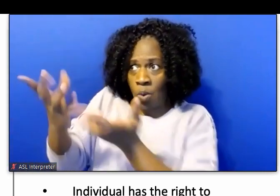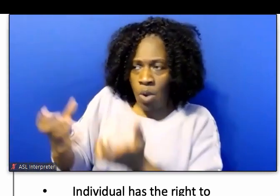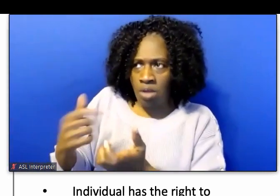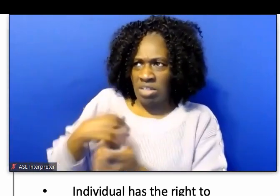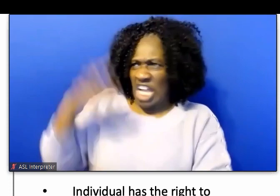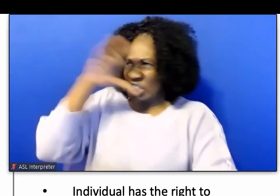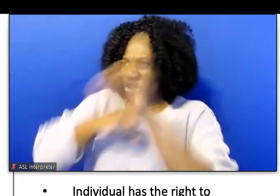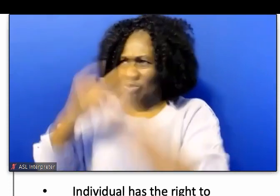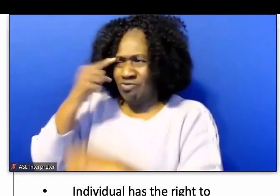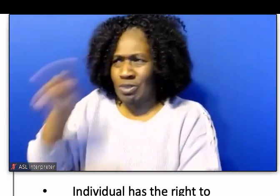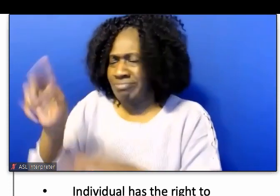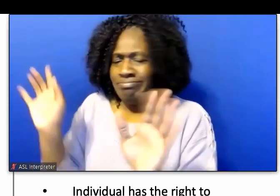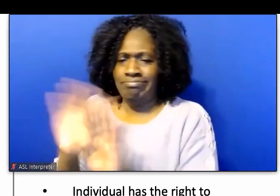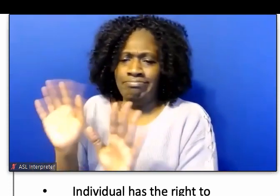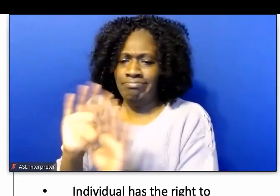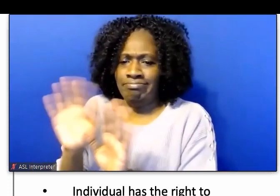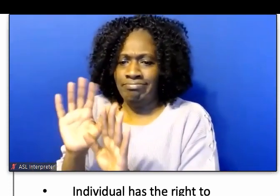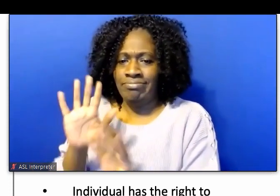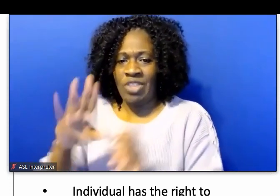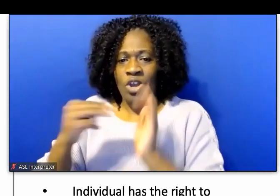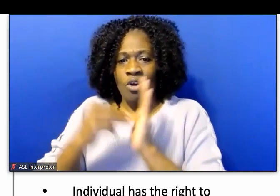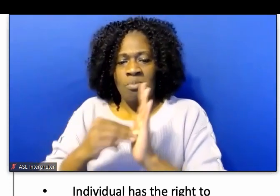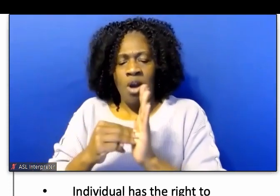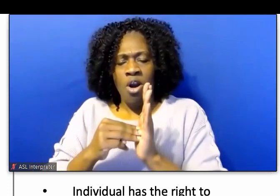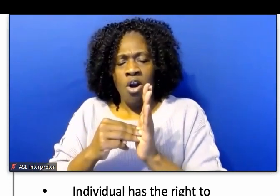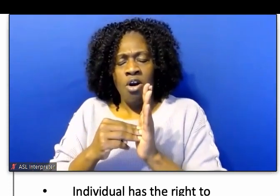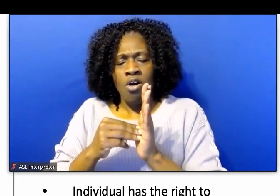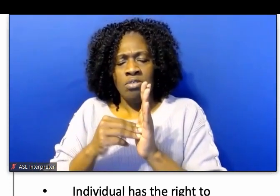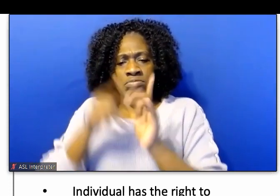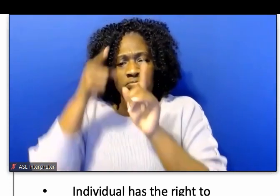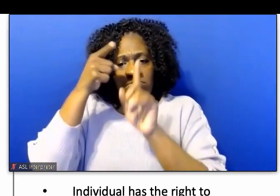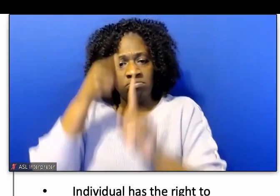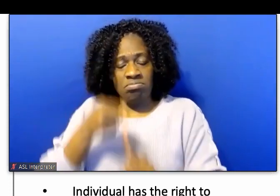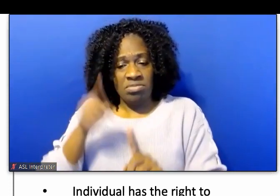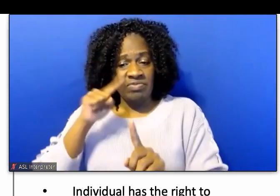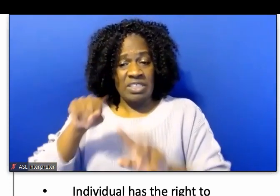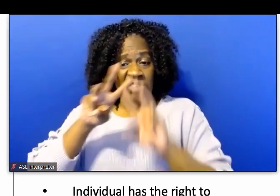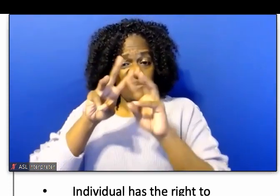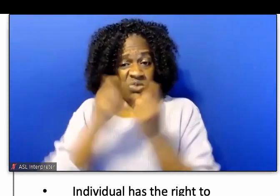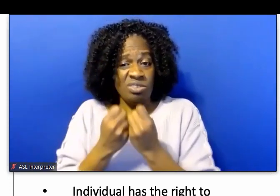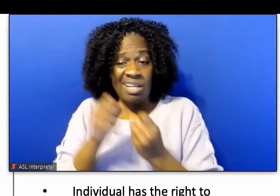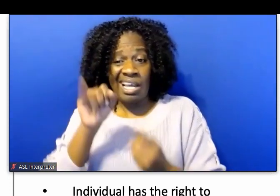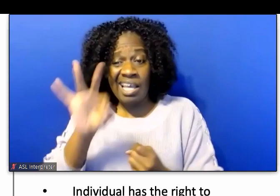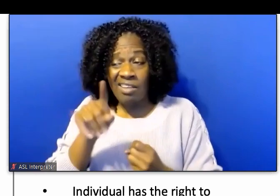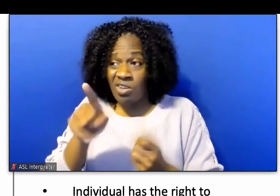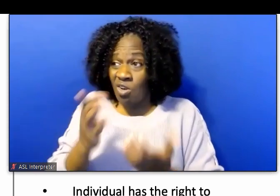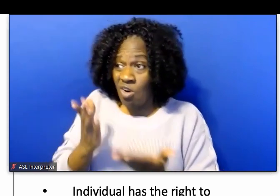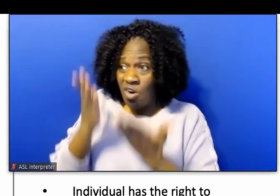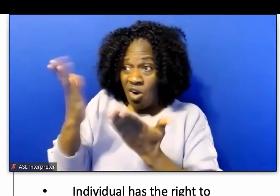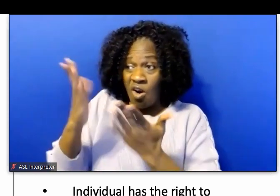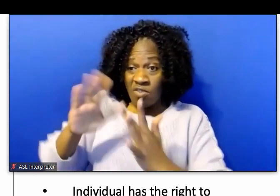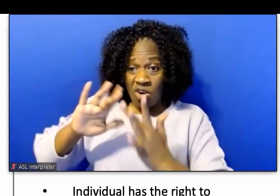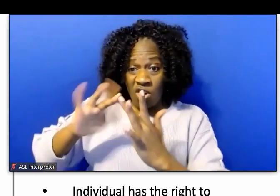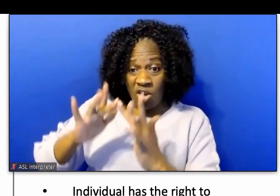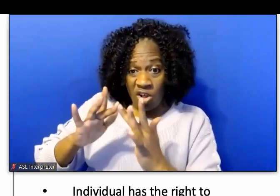So, the models all drill down to, for this webinar, if you are offering an online event or service